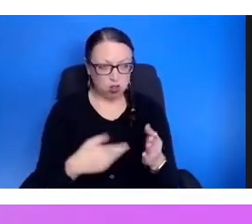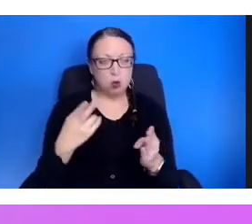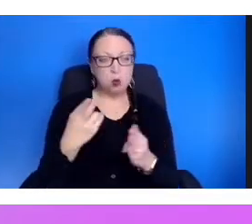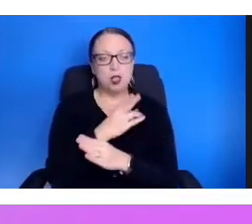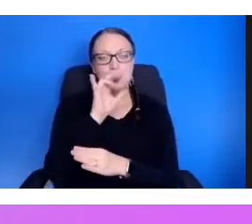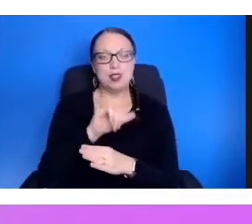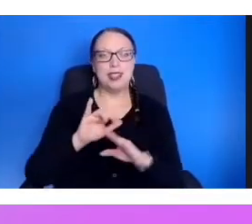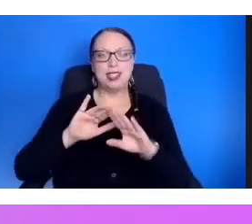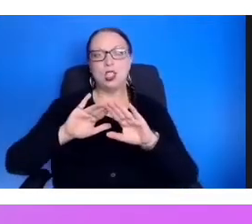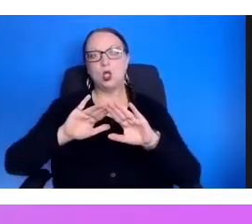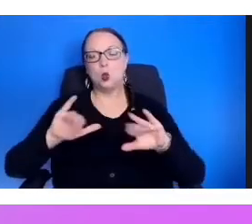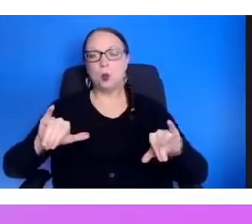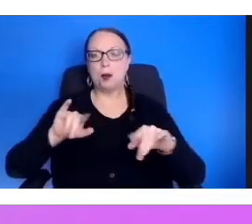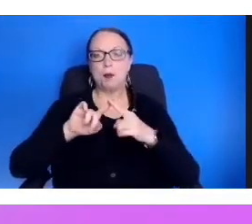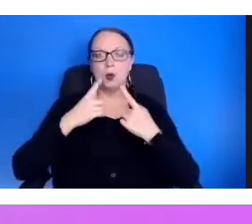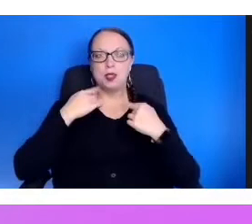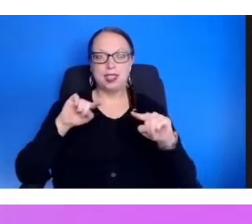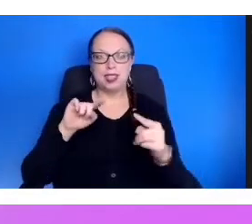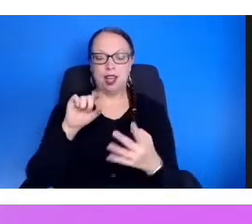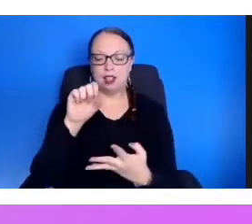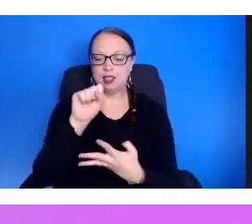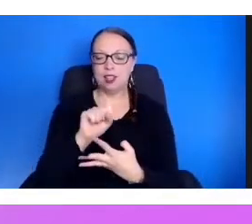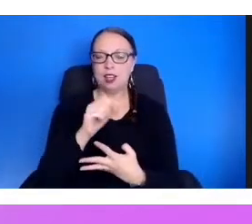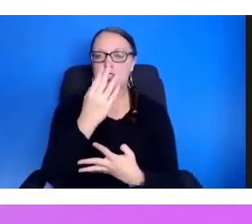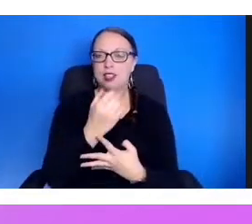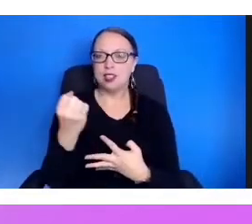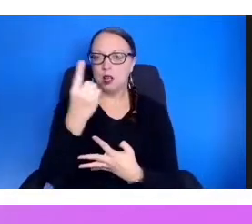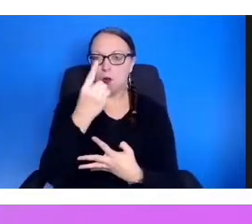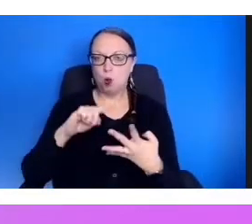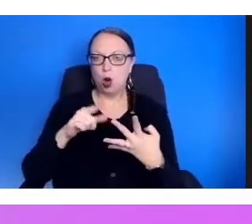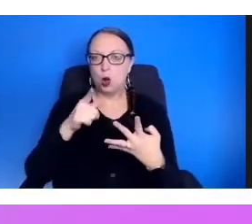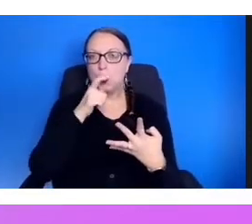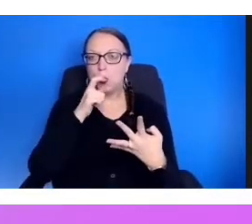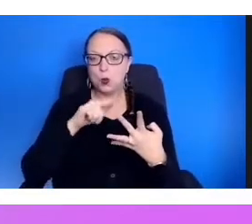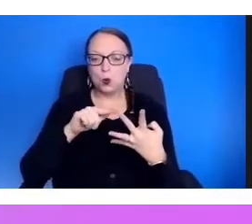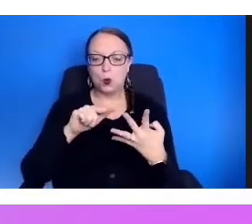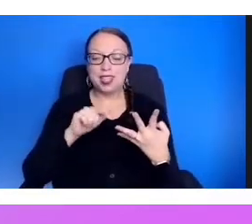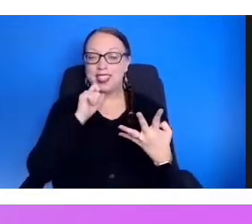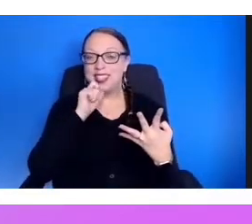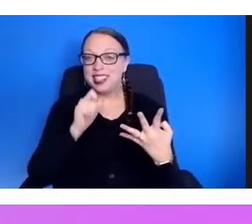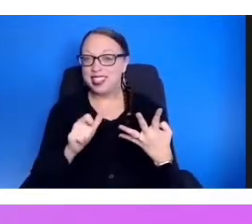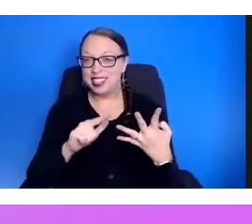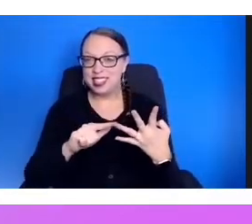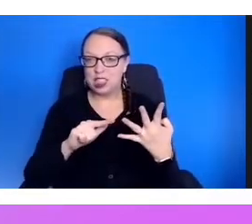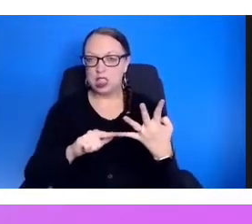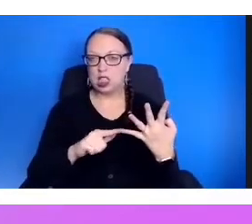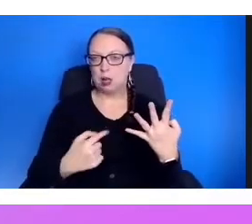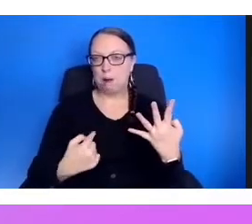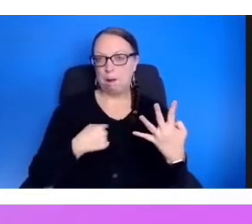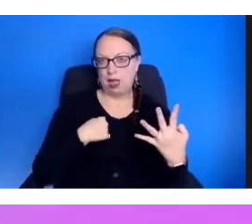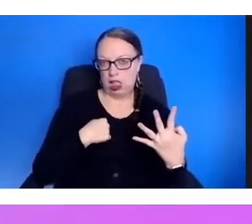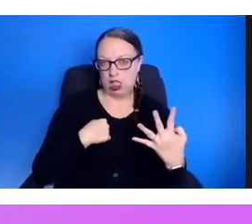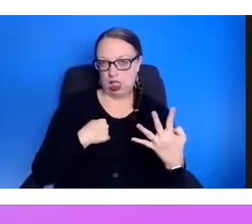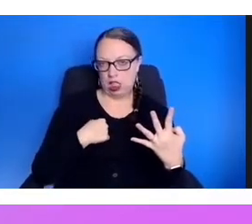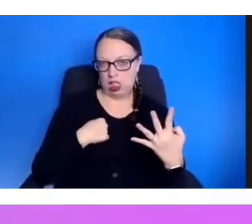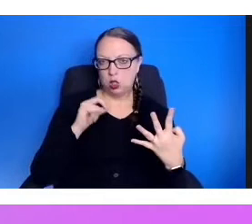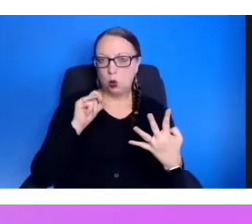and swim stands for someone who isn't me, so if you're, if you've got a team of people